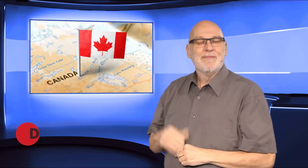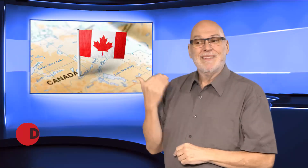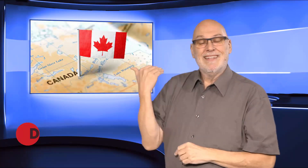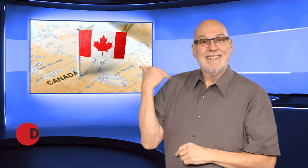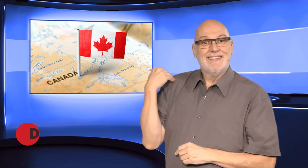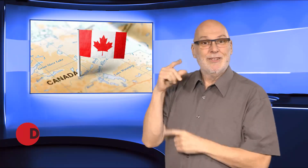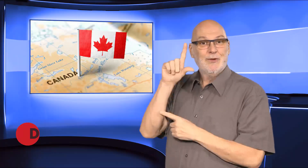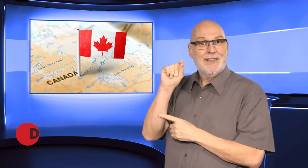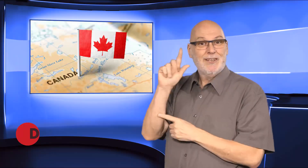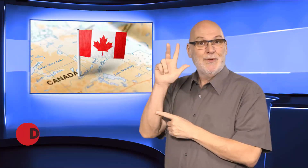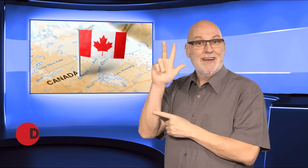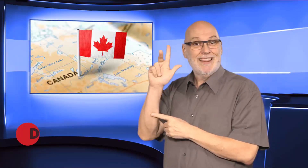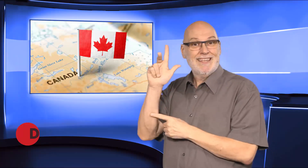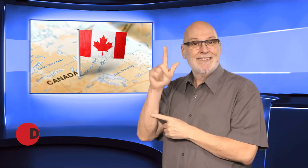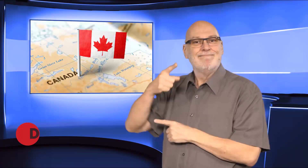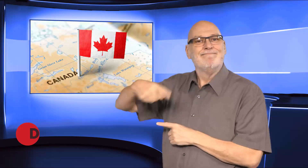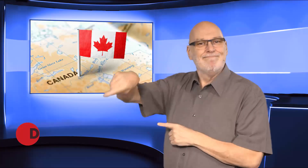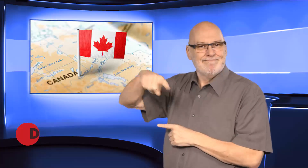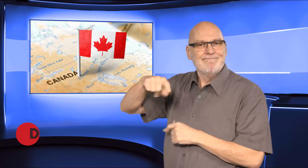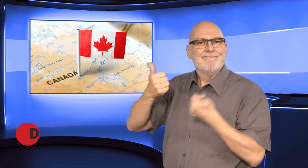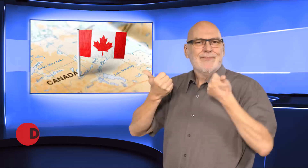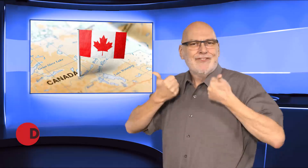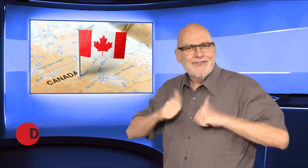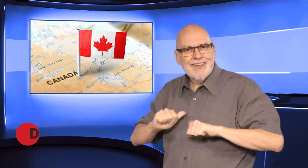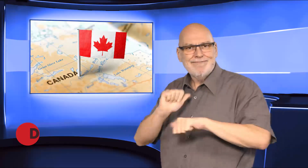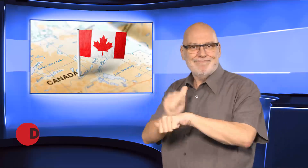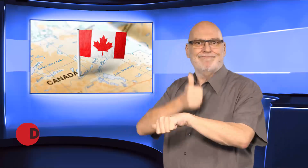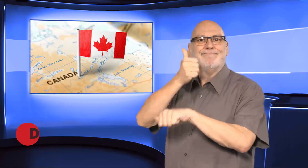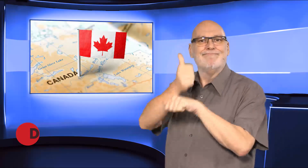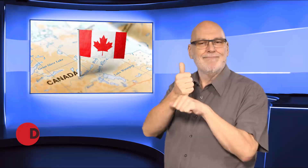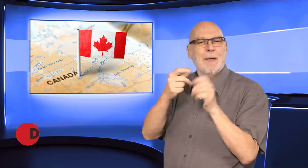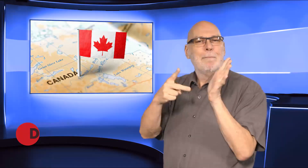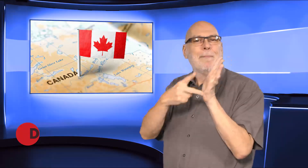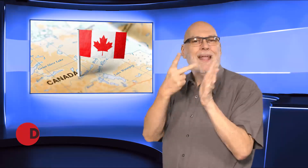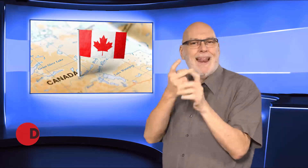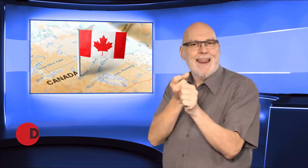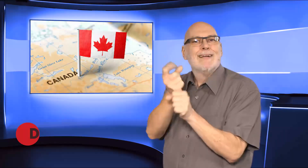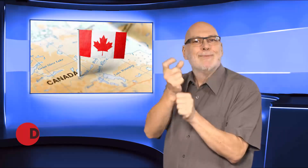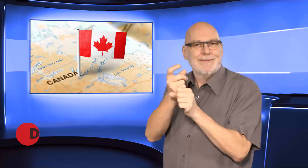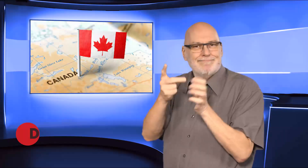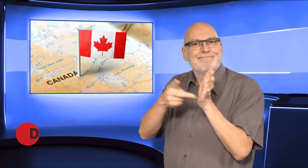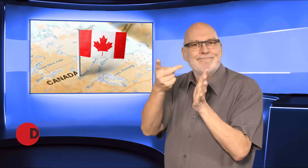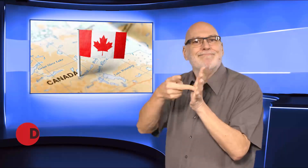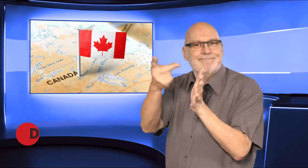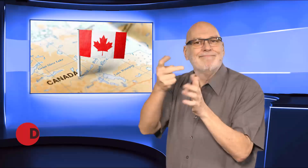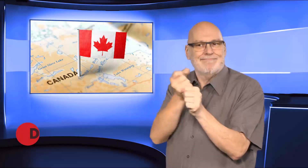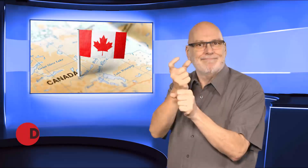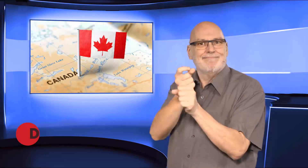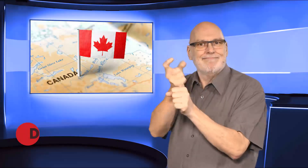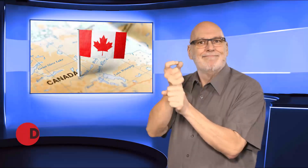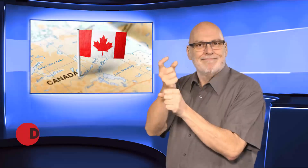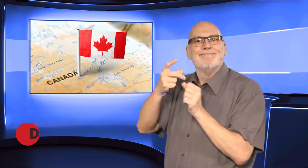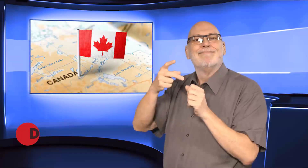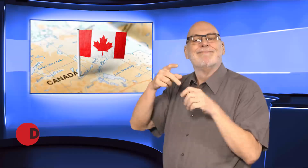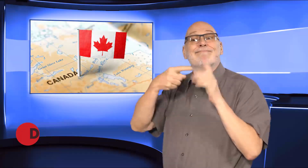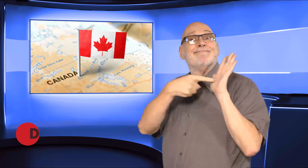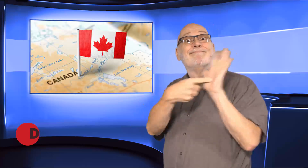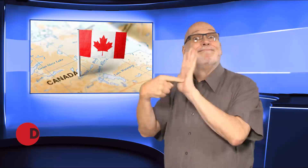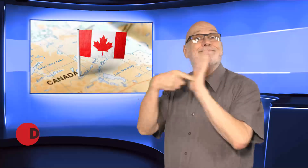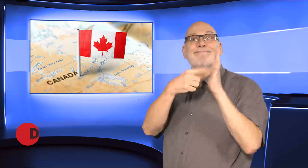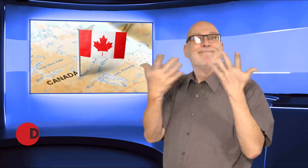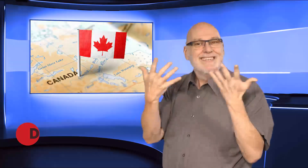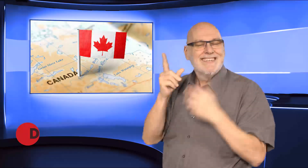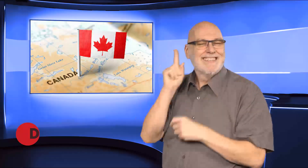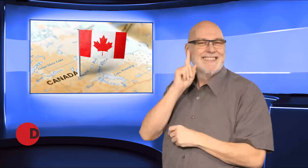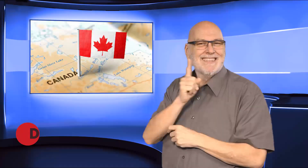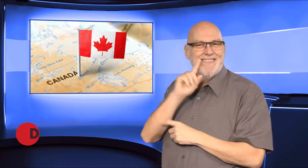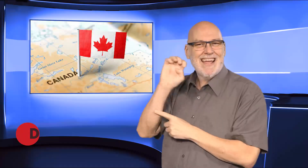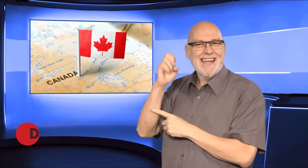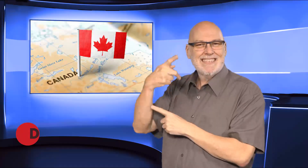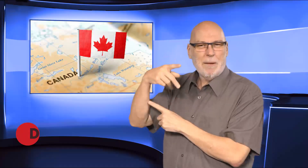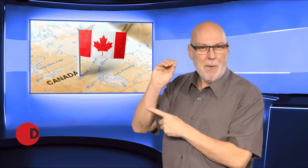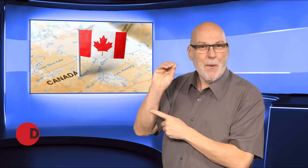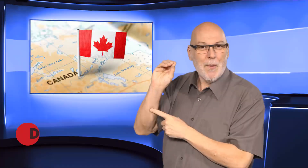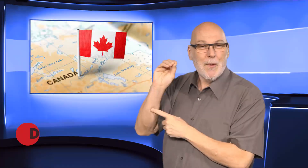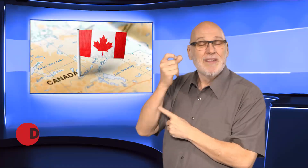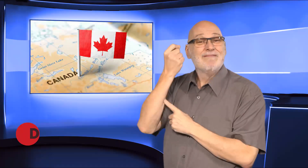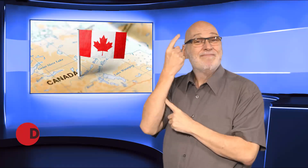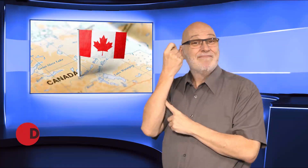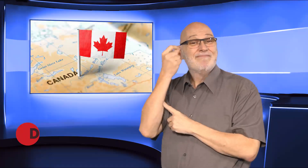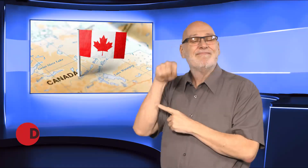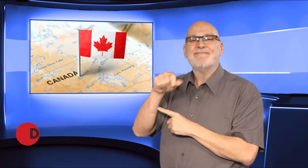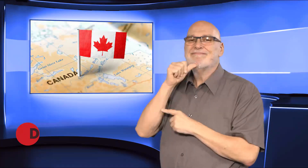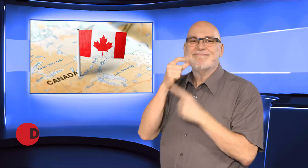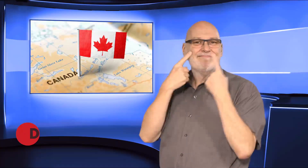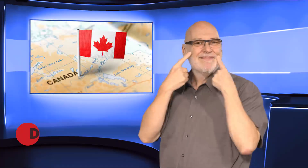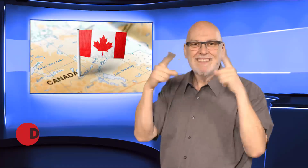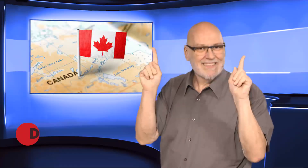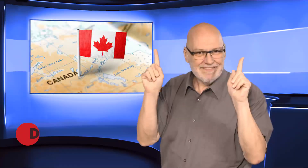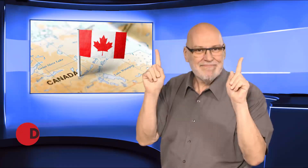In 2023, they tried to launch a bi-annual Deaf Expo but were not successful.